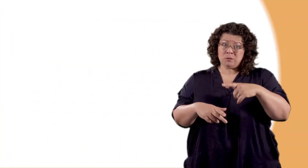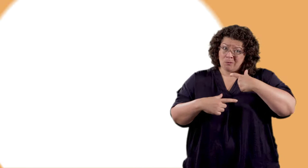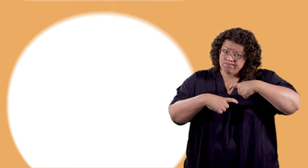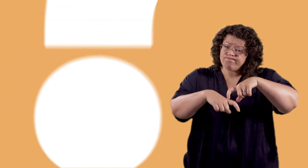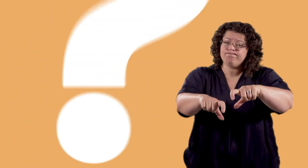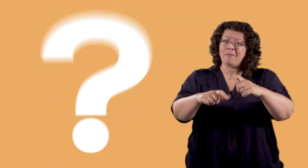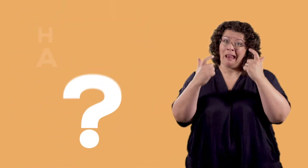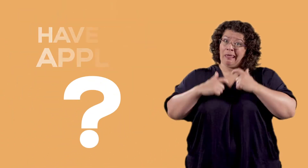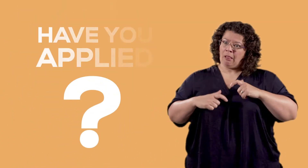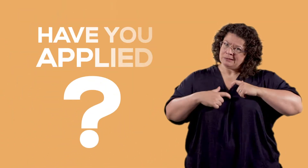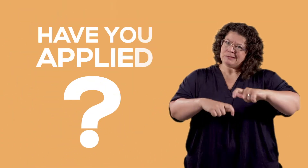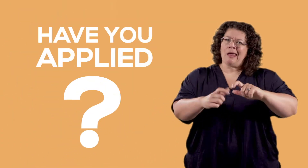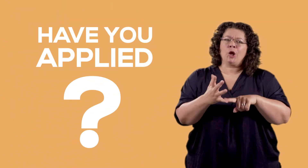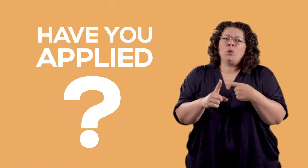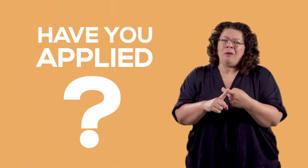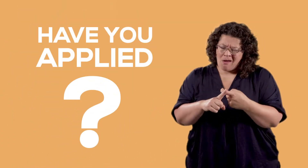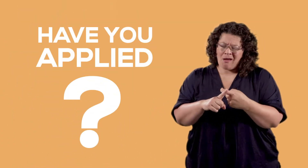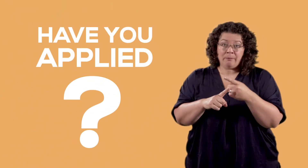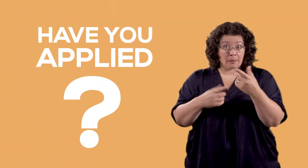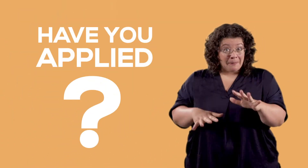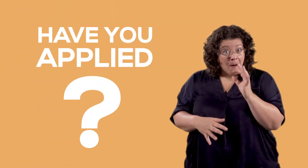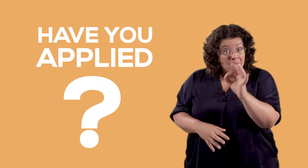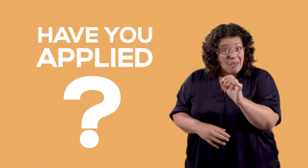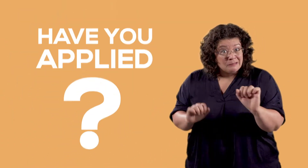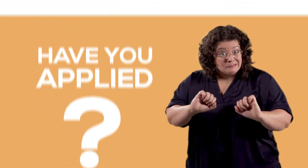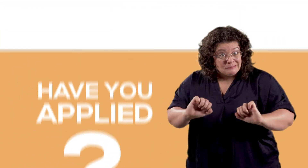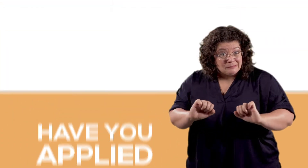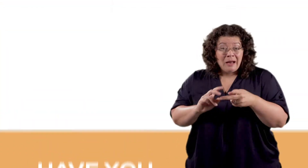So have you applied yet? And if you haven't, what should you do now?